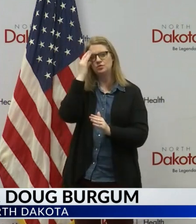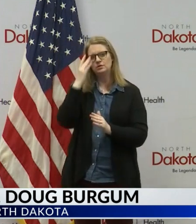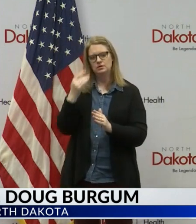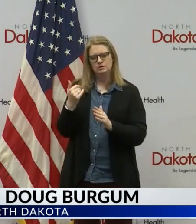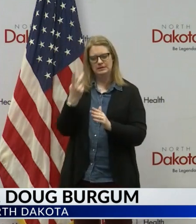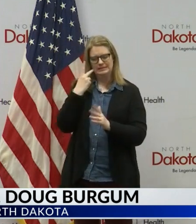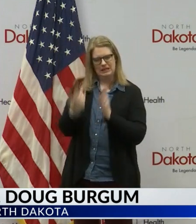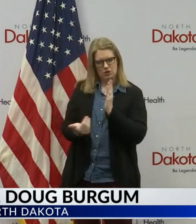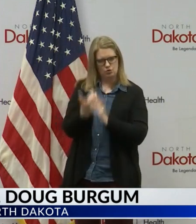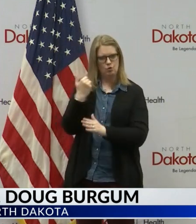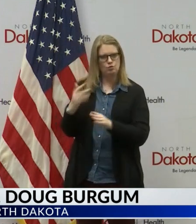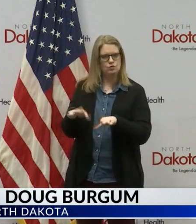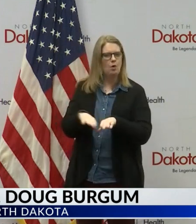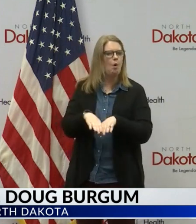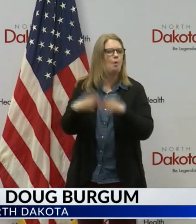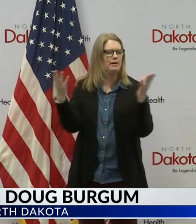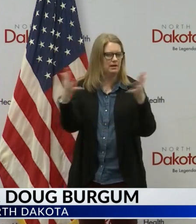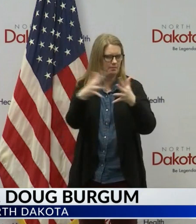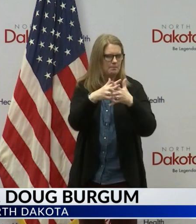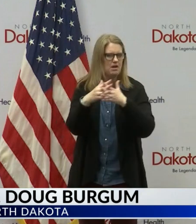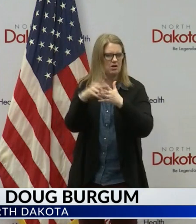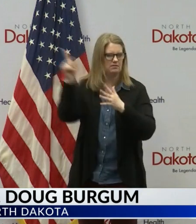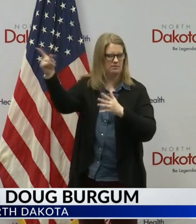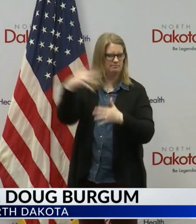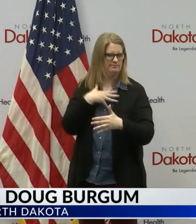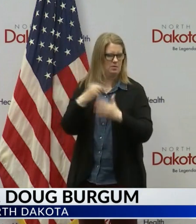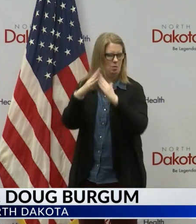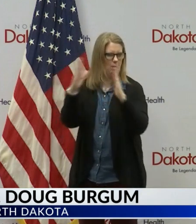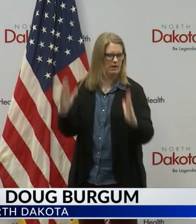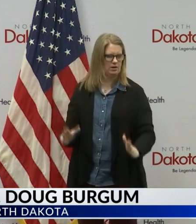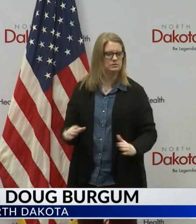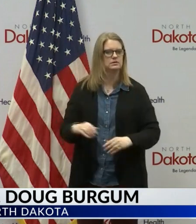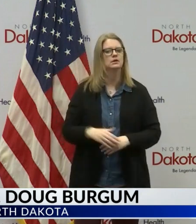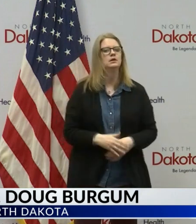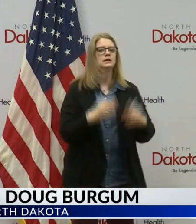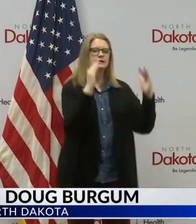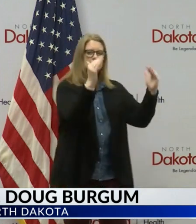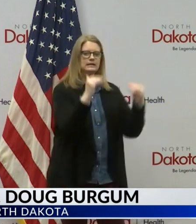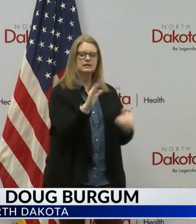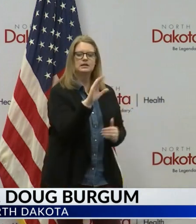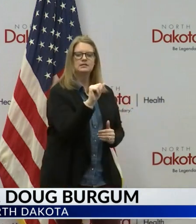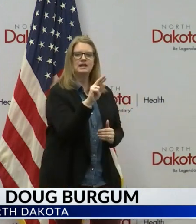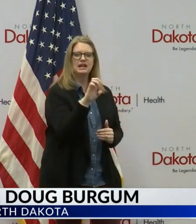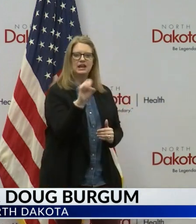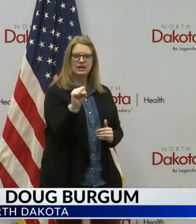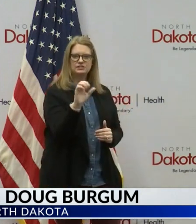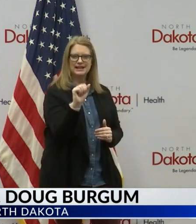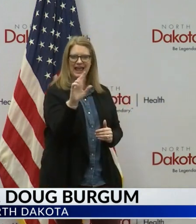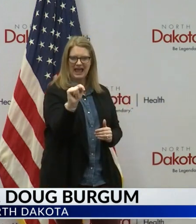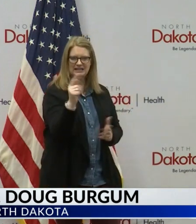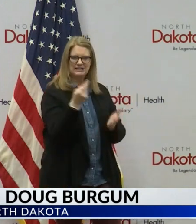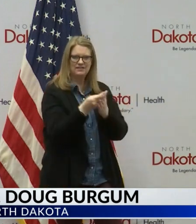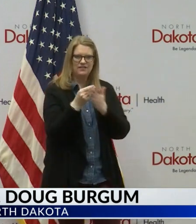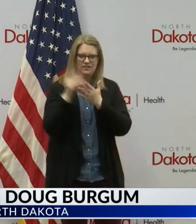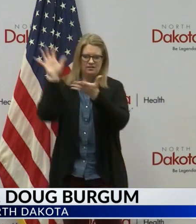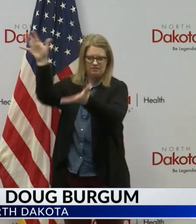STANDARD OPERATING PROCEDURES AND WE WILL SEE THOSE IN THE NEW -- WE SEE THOSE NEW OPENING UP AMERICA AGAIN.